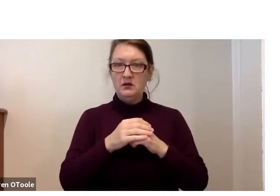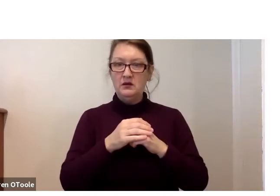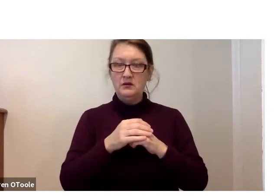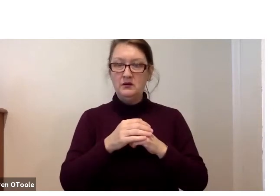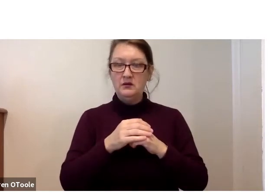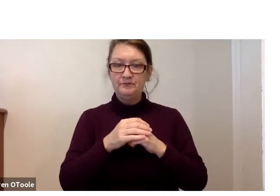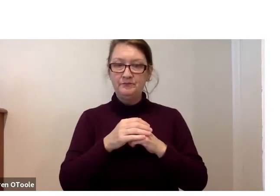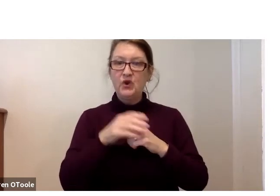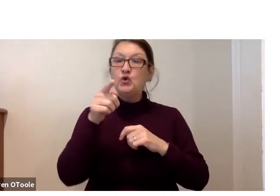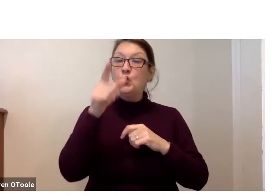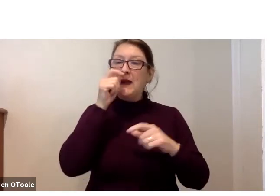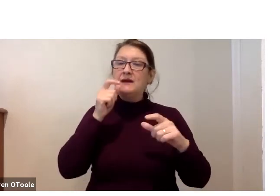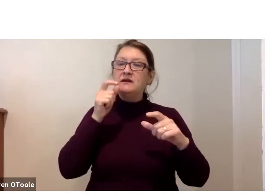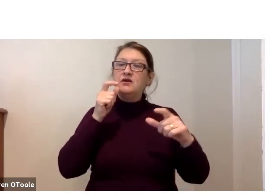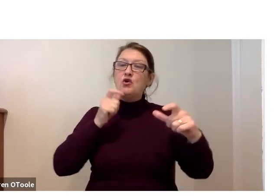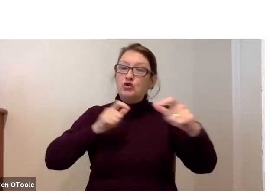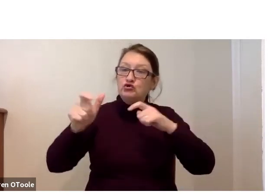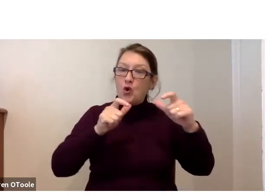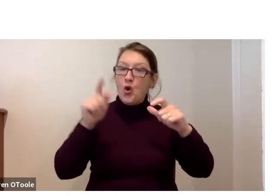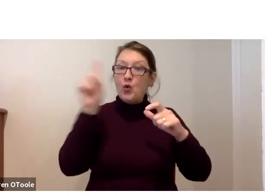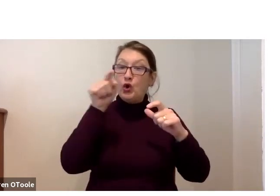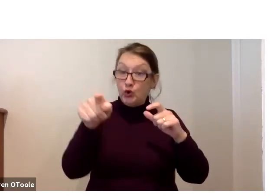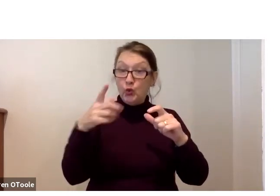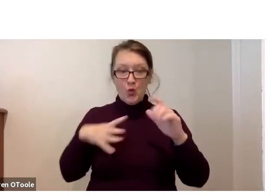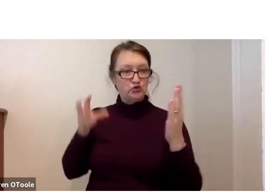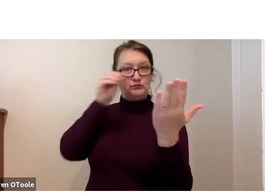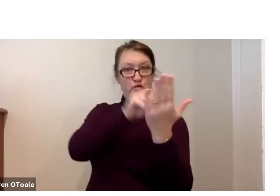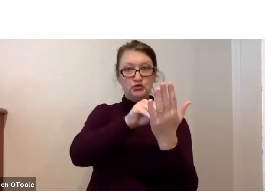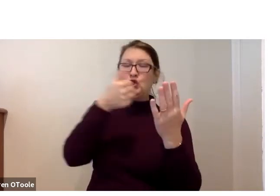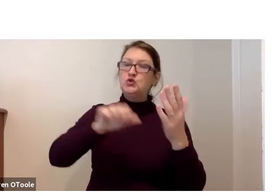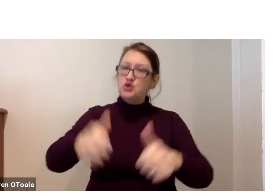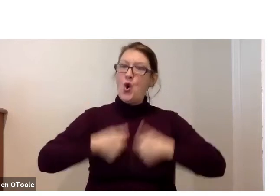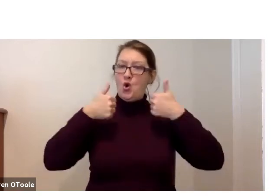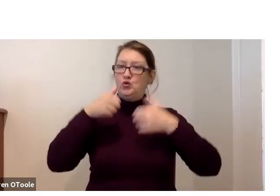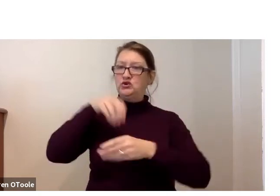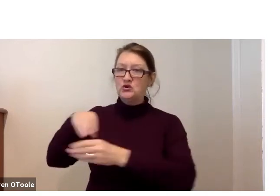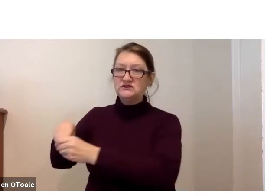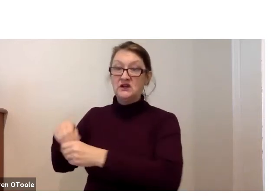the narrative and talk about what you want to show. You can get your own models, get your own photos.